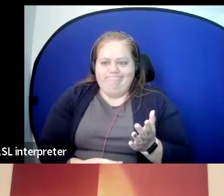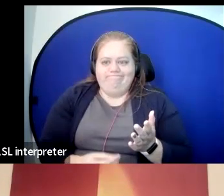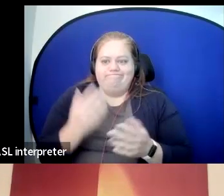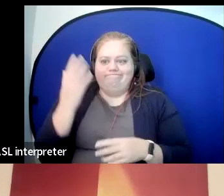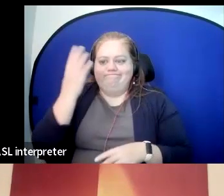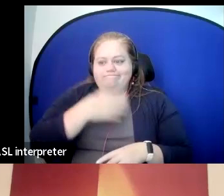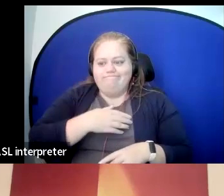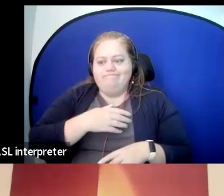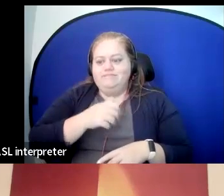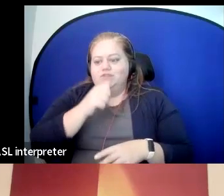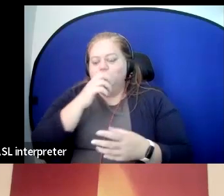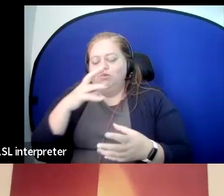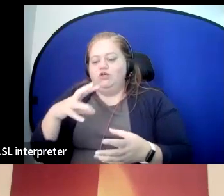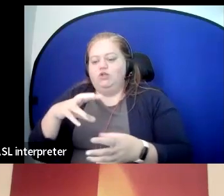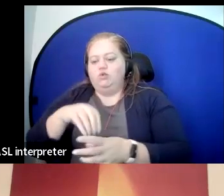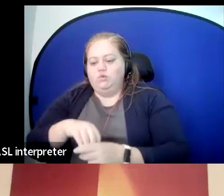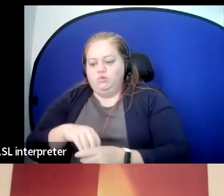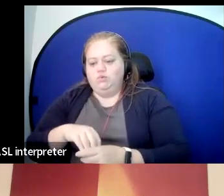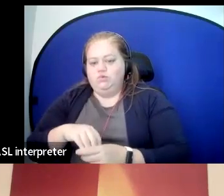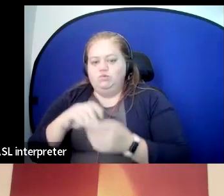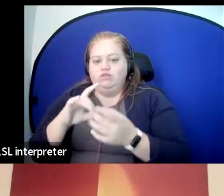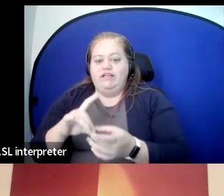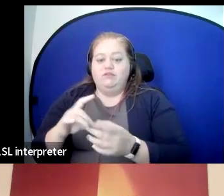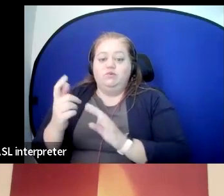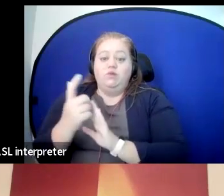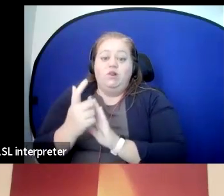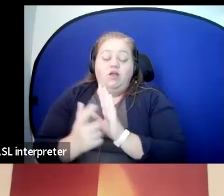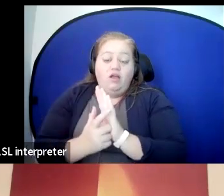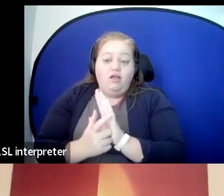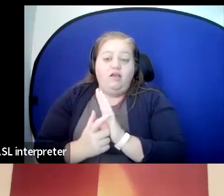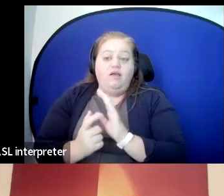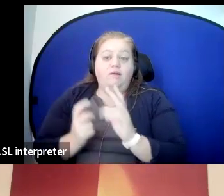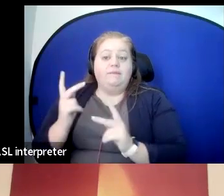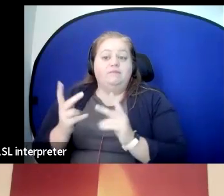of lawmakers or people in general that have never